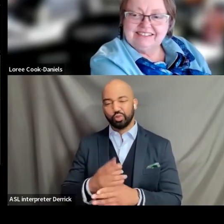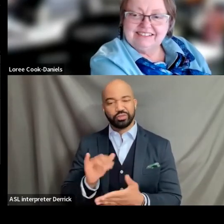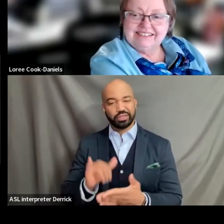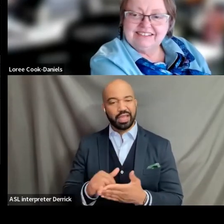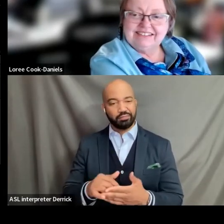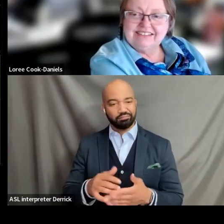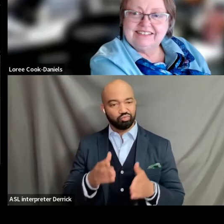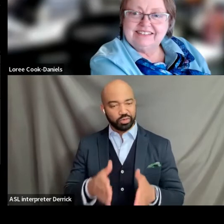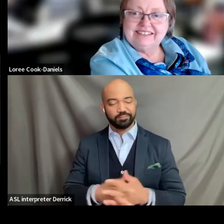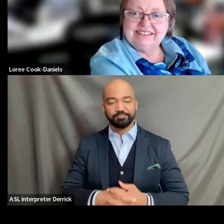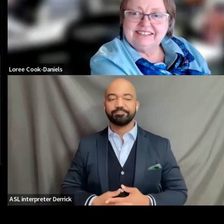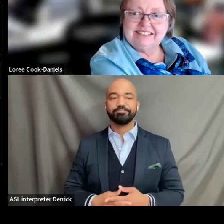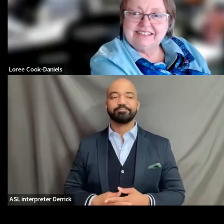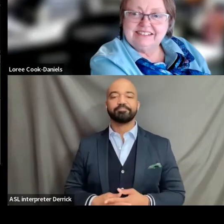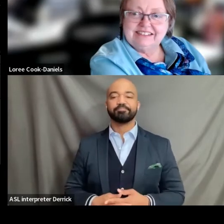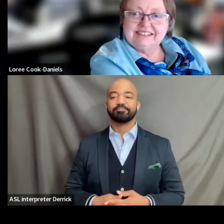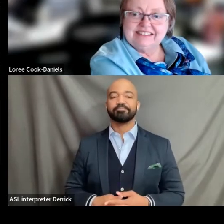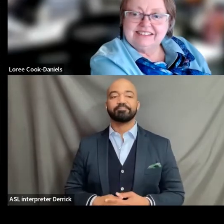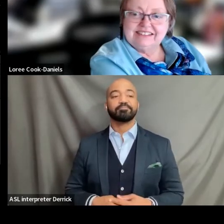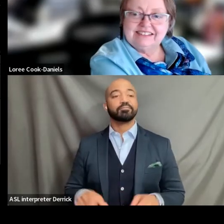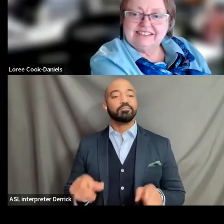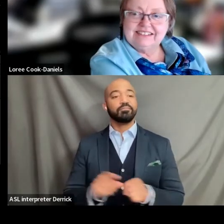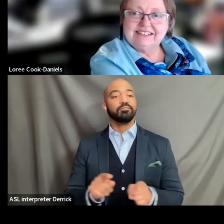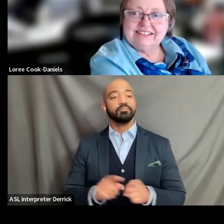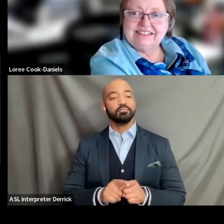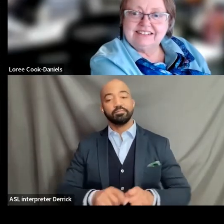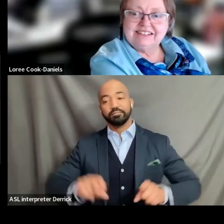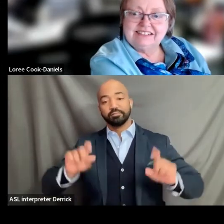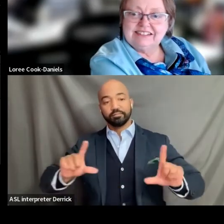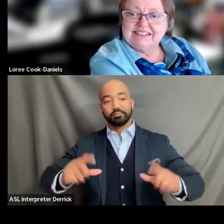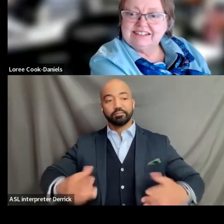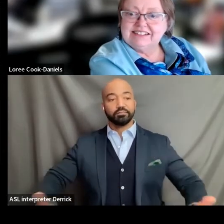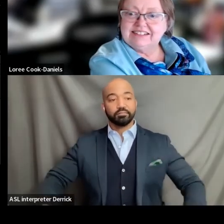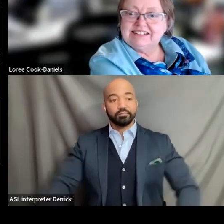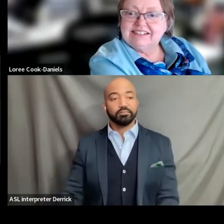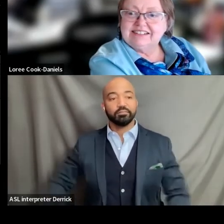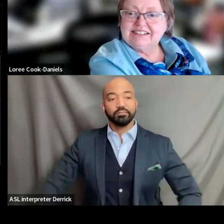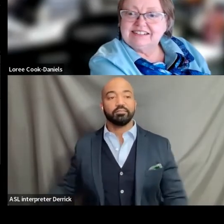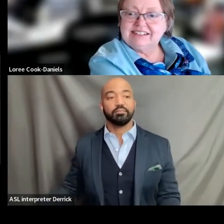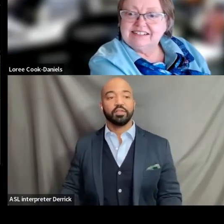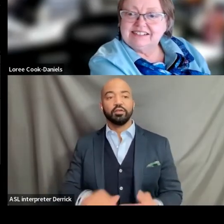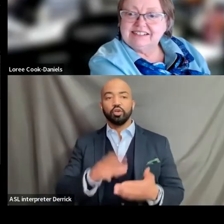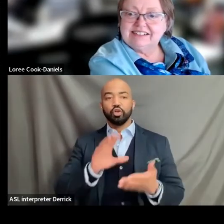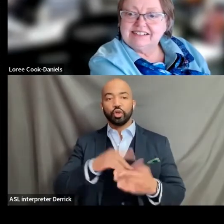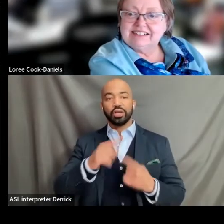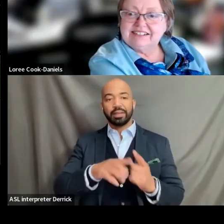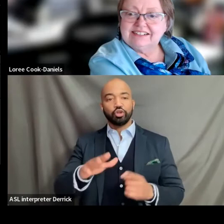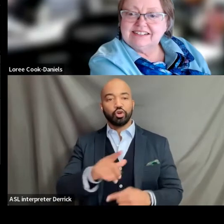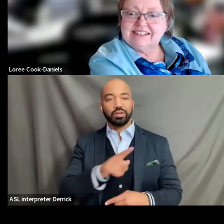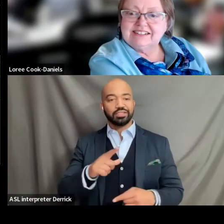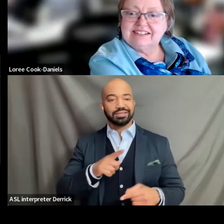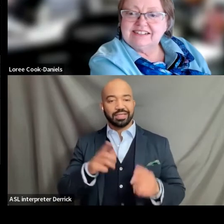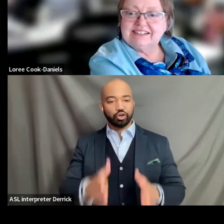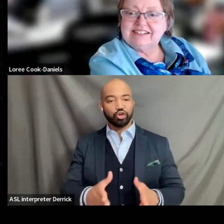Some of the other things that we're seeing on the slide is getting to know your legislators and speak to them about your priorities.